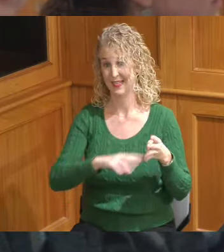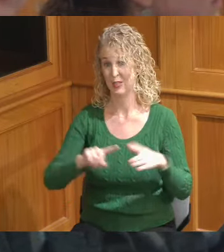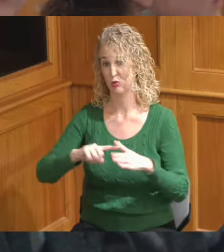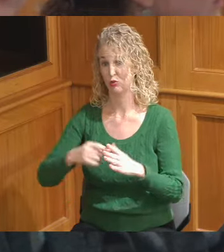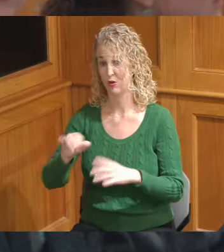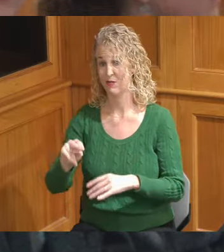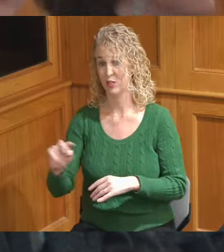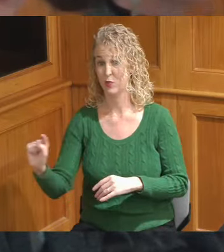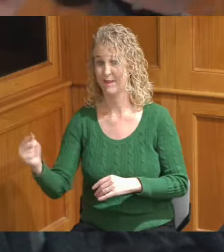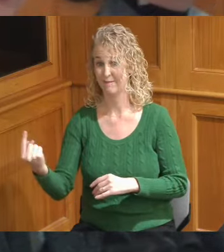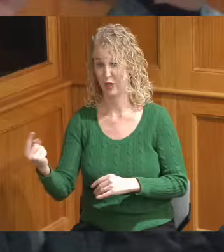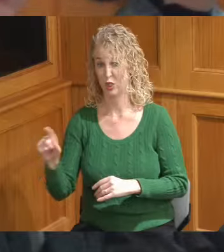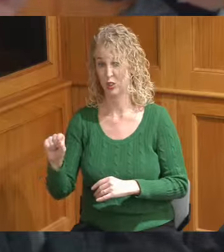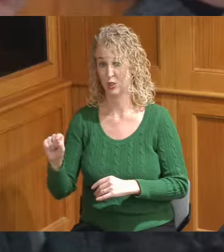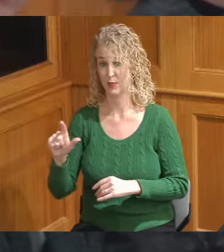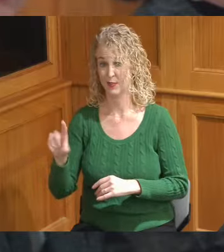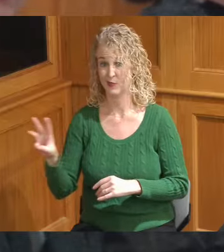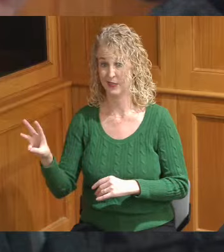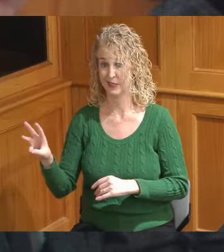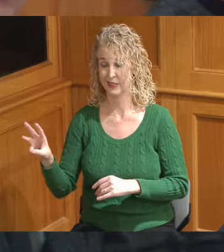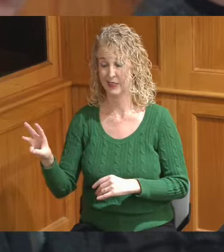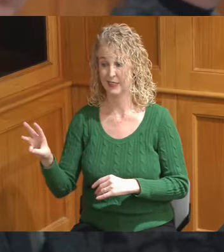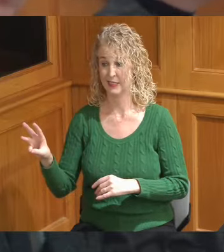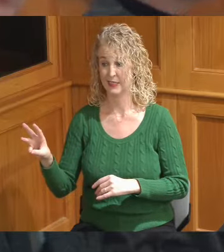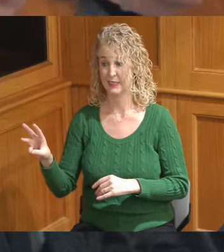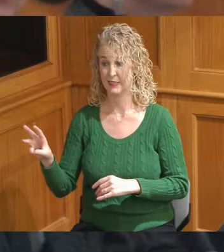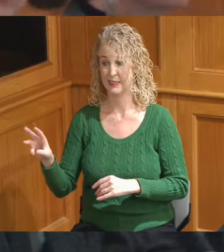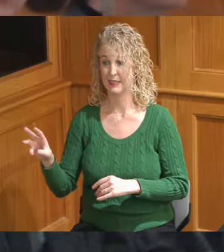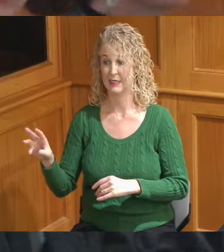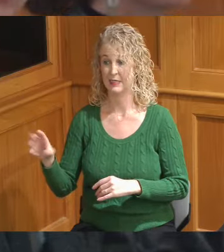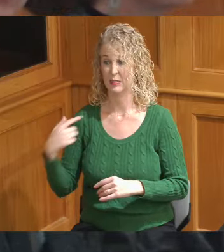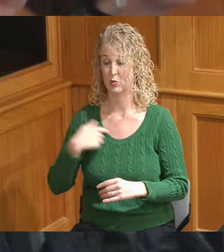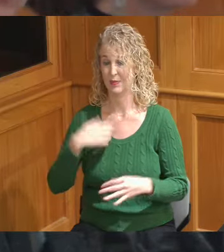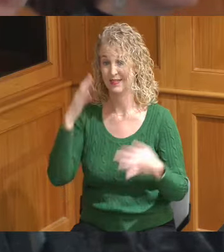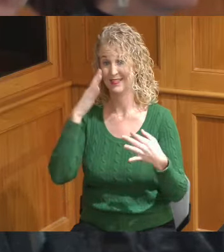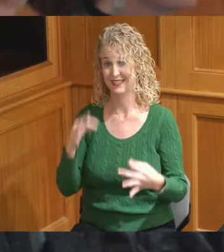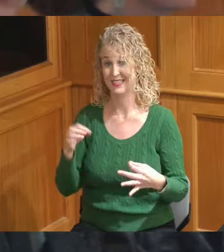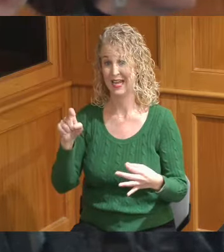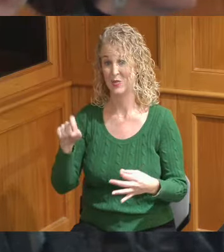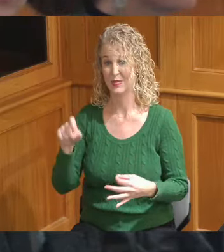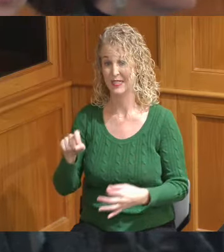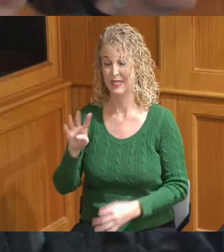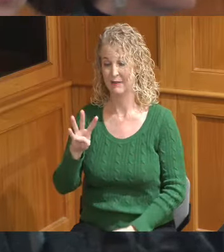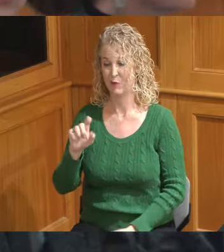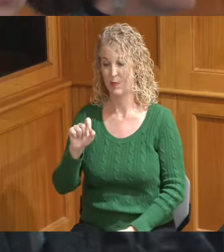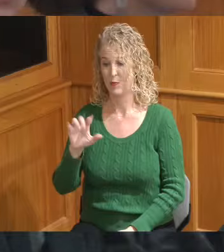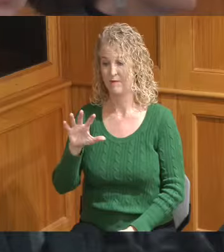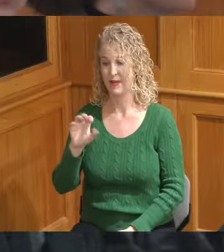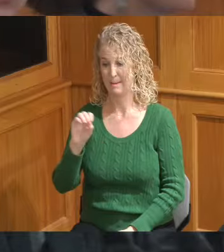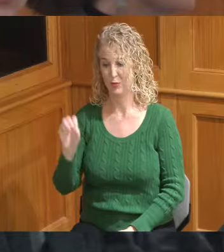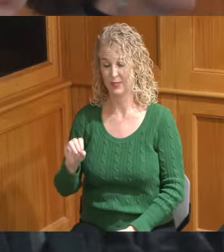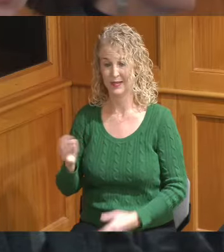2026. as we've discussed, it's been determined that we need a 4.5 increase in revenue to fund